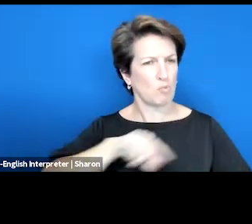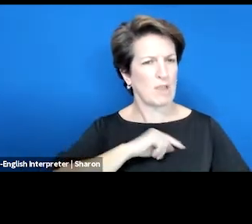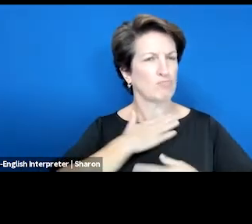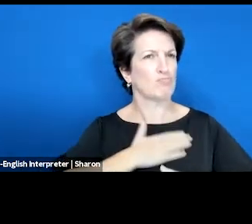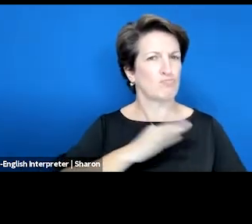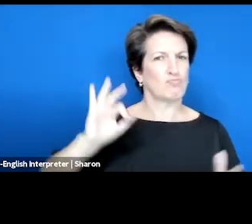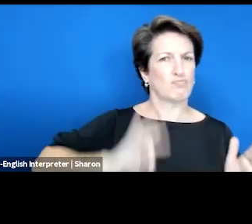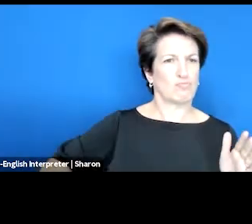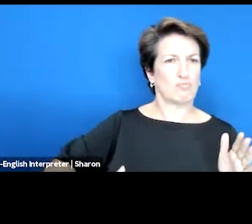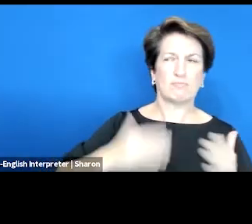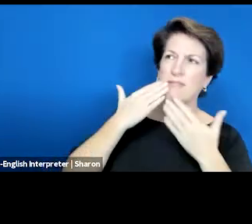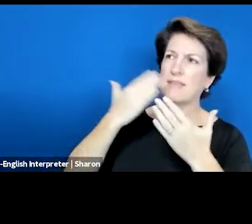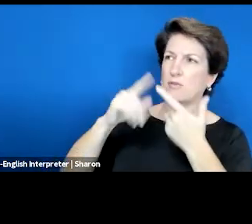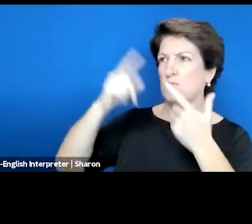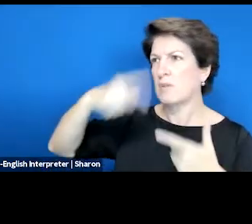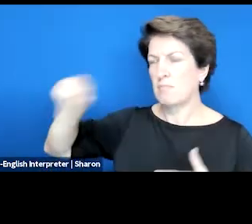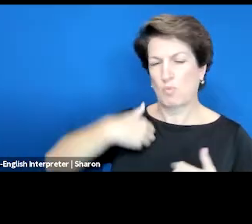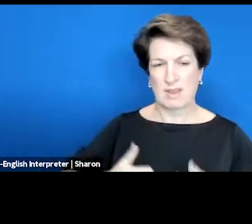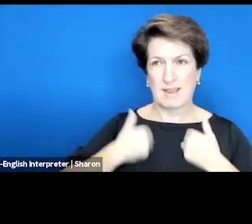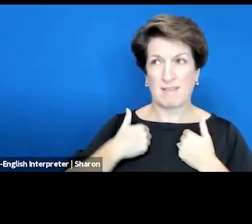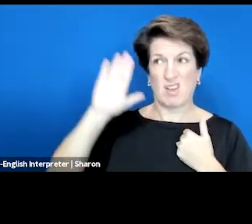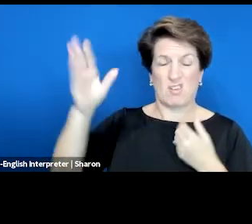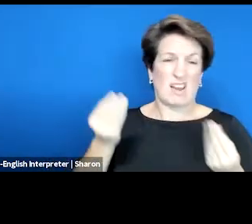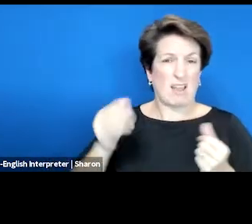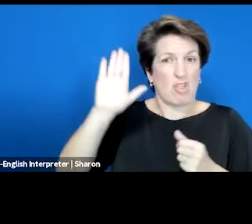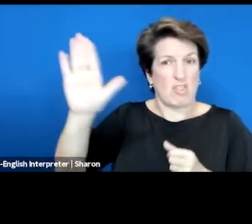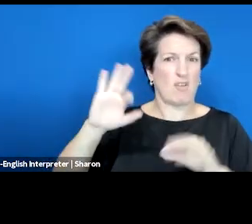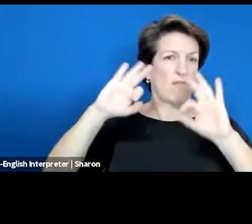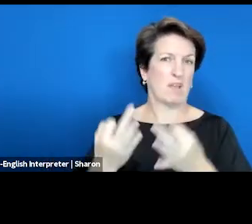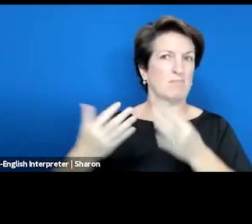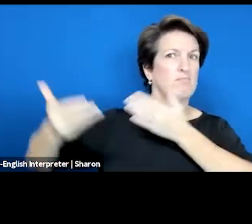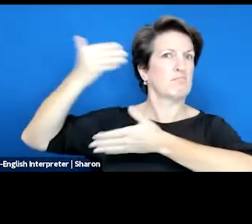walk, come and most recently the